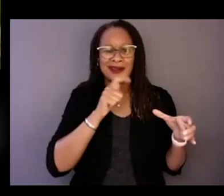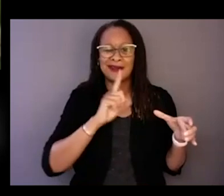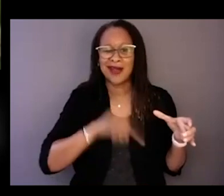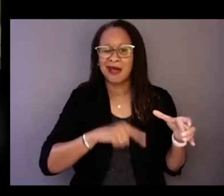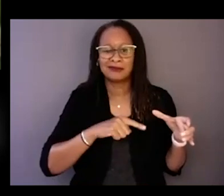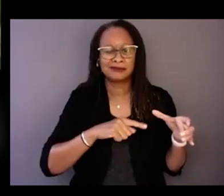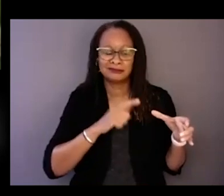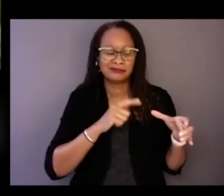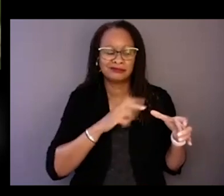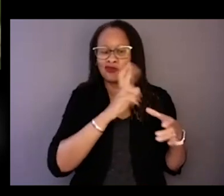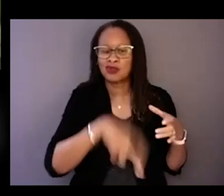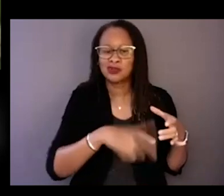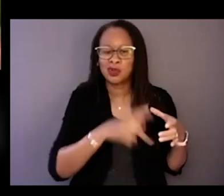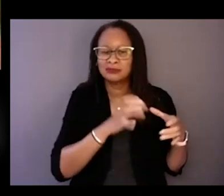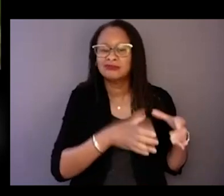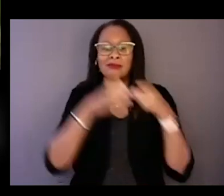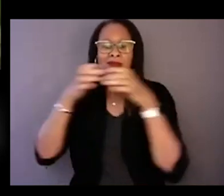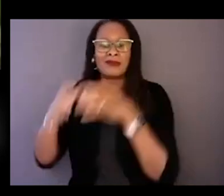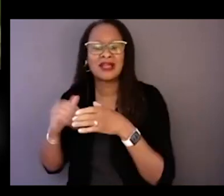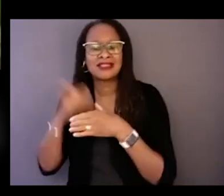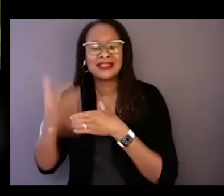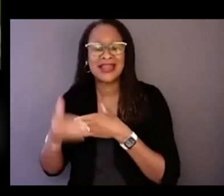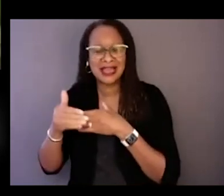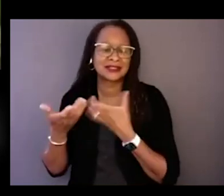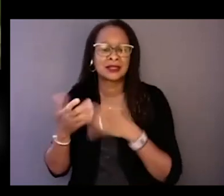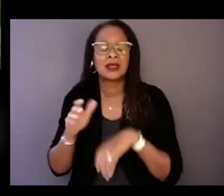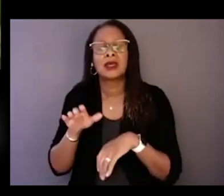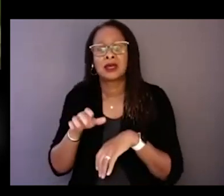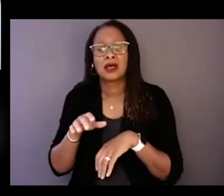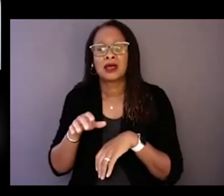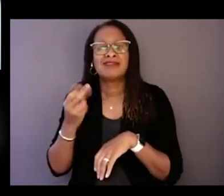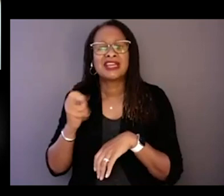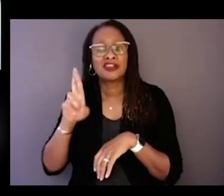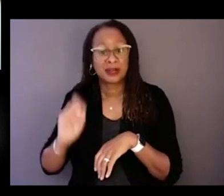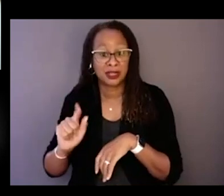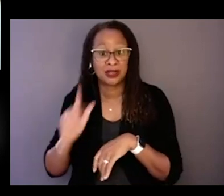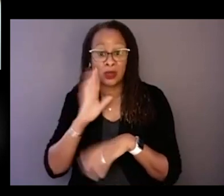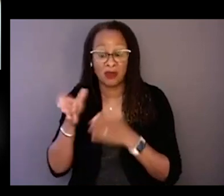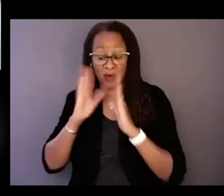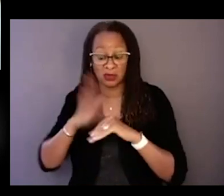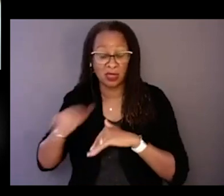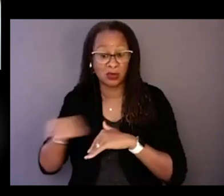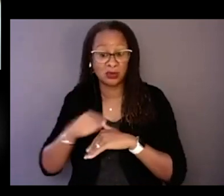that they were supposed to talk about in the past hearings, since the film came out. It's kinda mind boggling and you guys touch on this